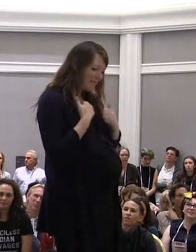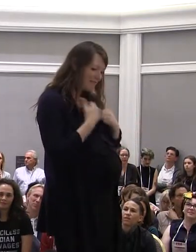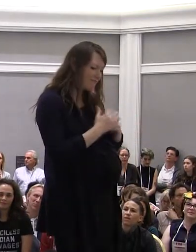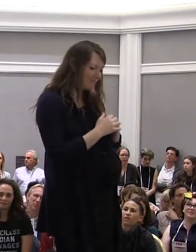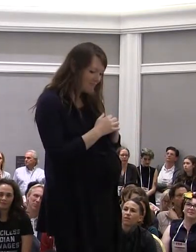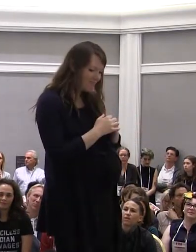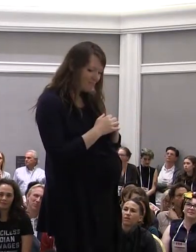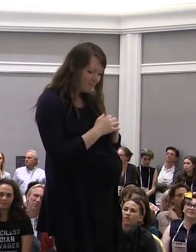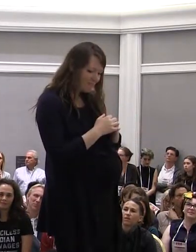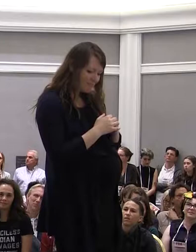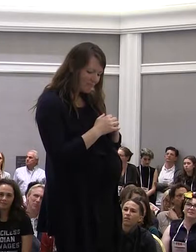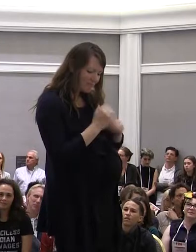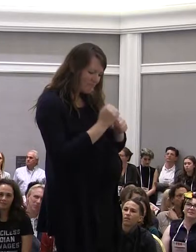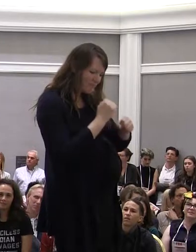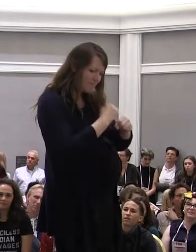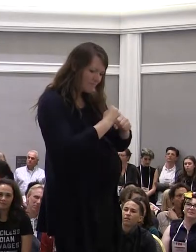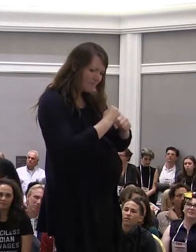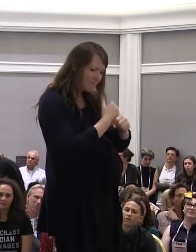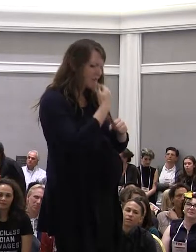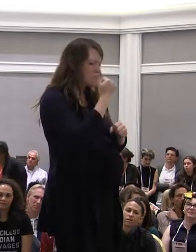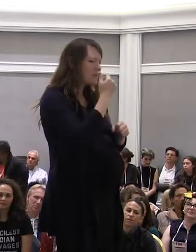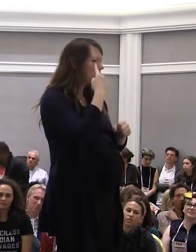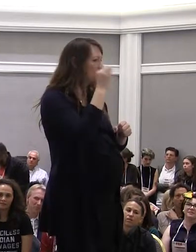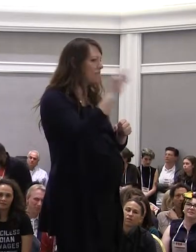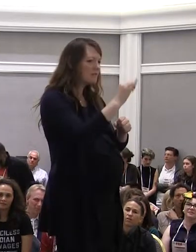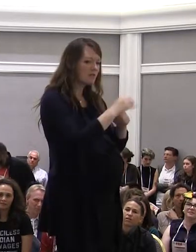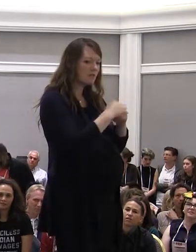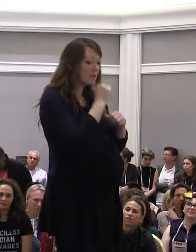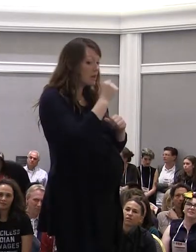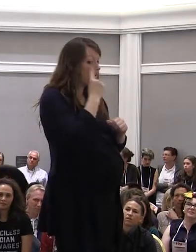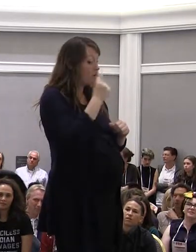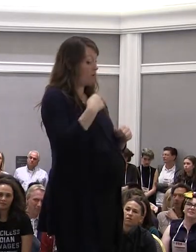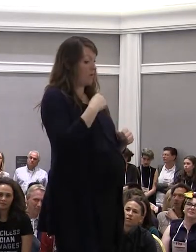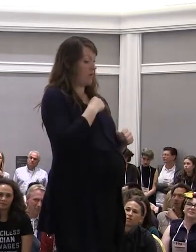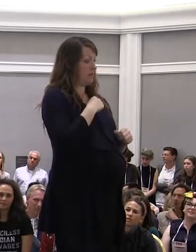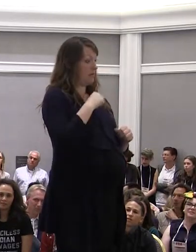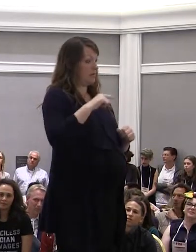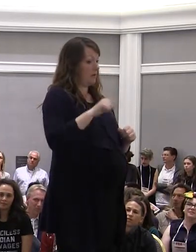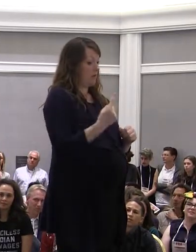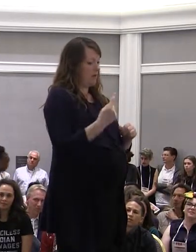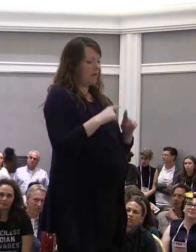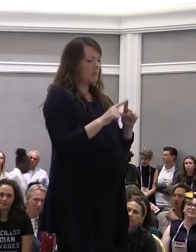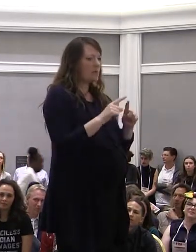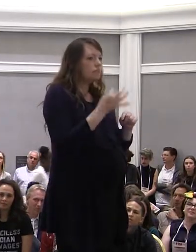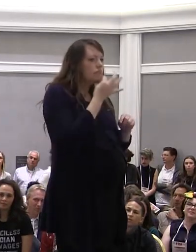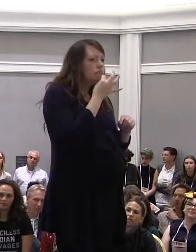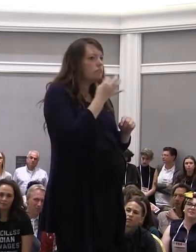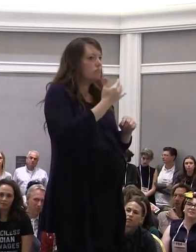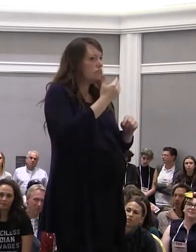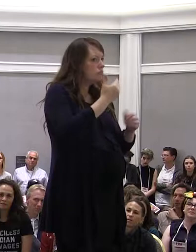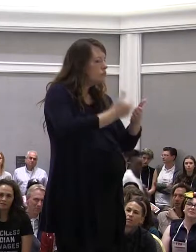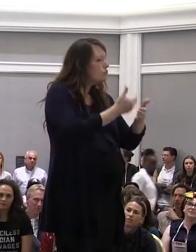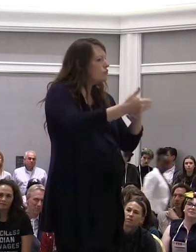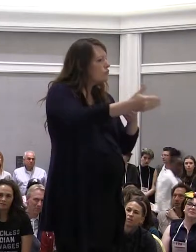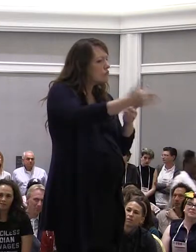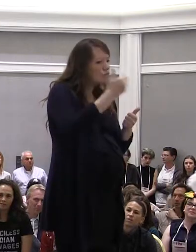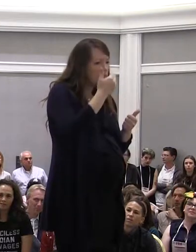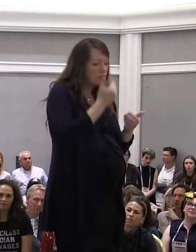Just make it the best for not only us, but the upcoming kid's generation.